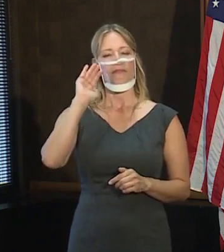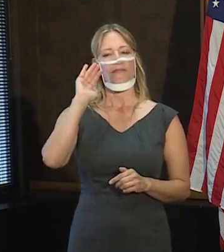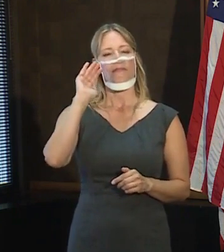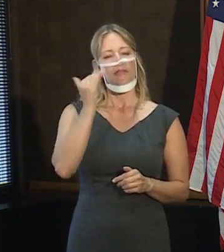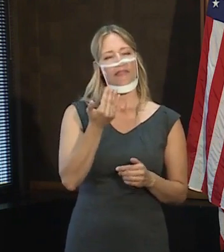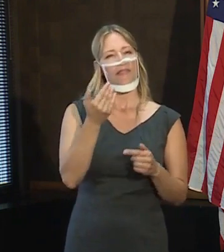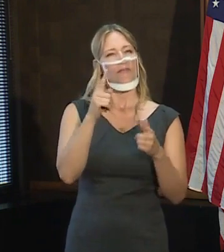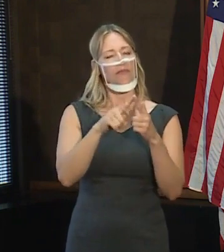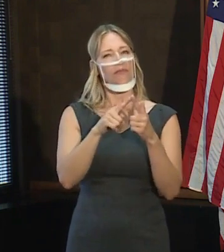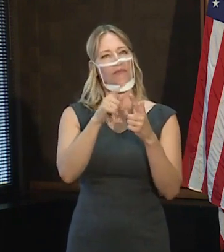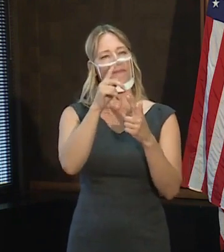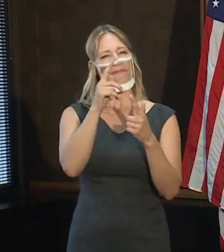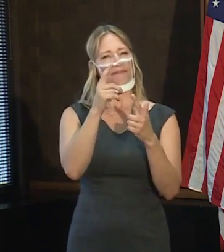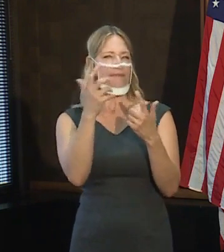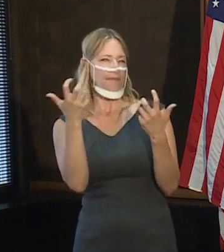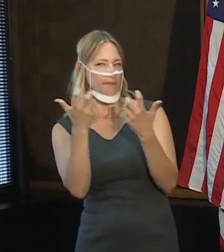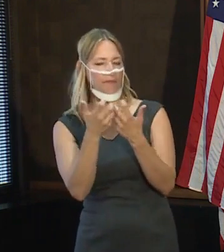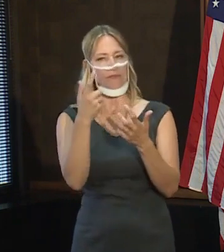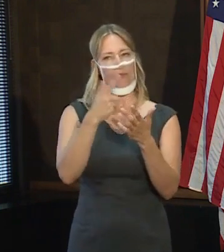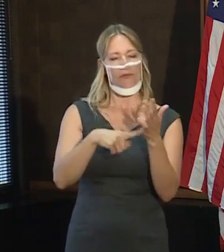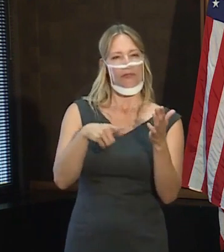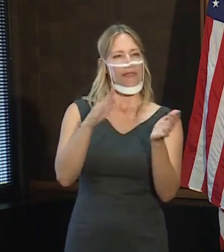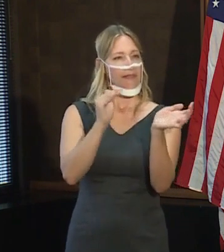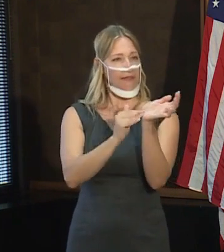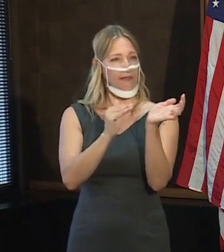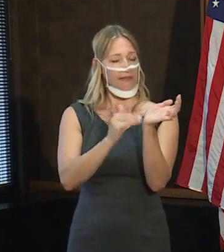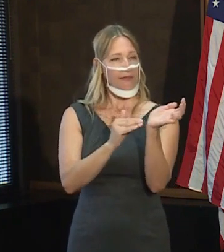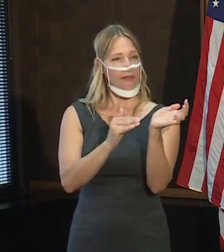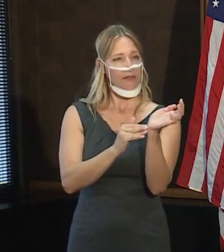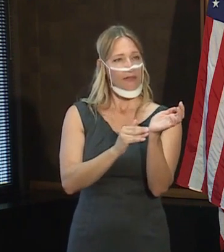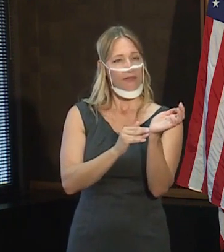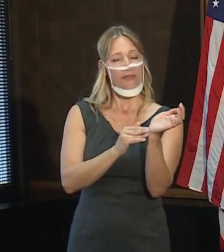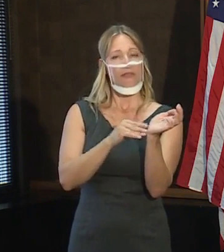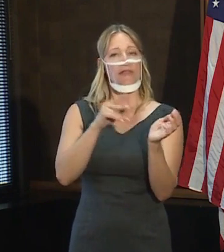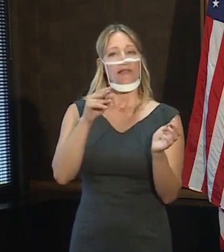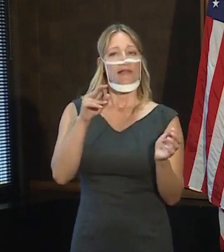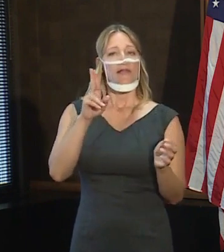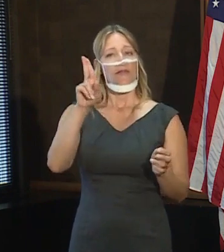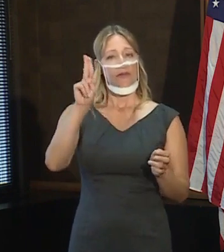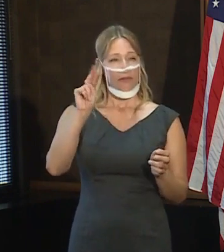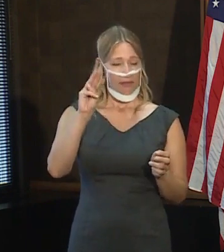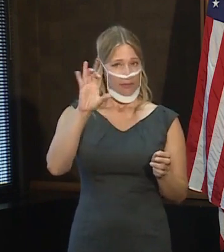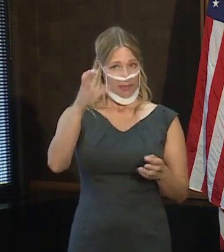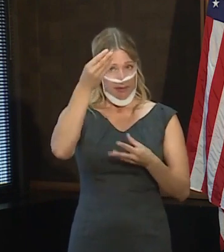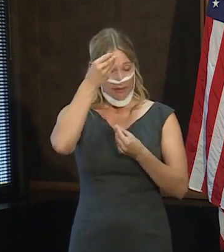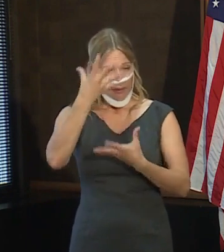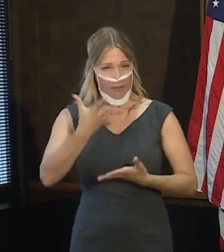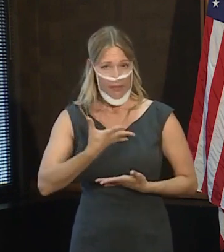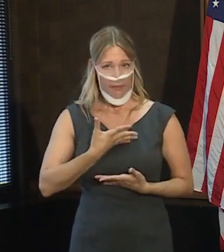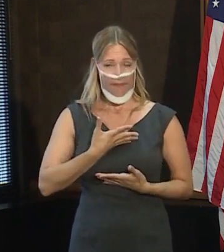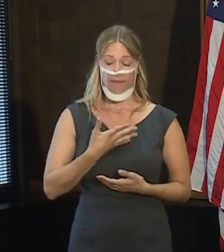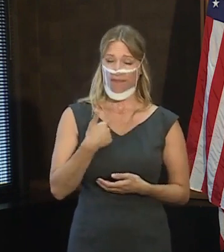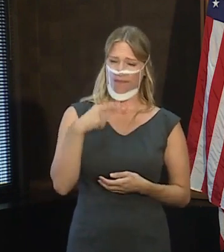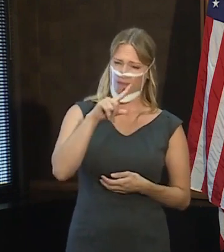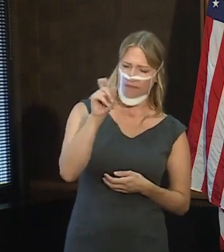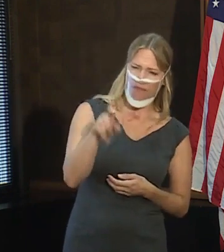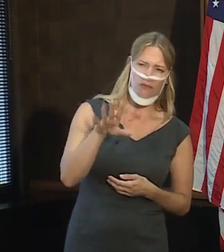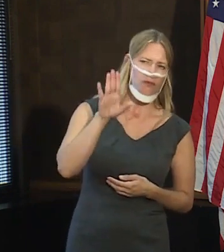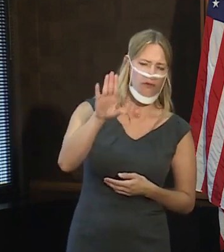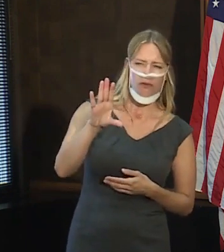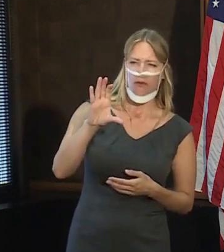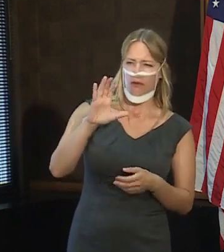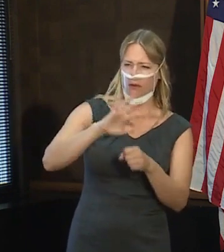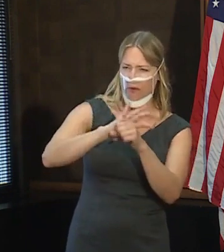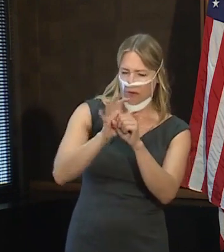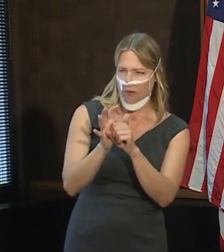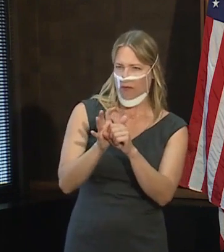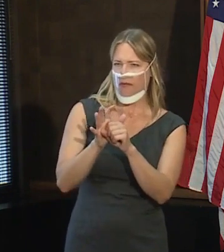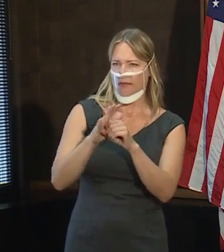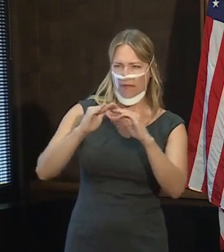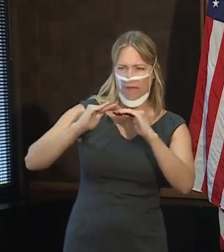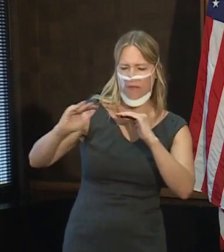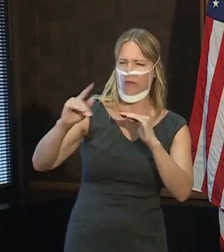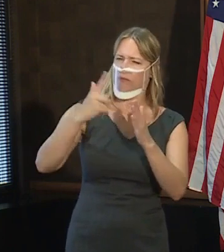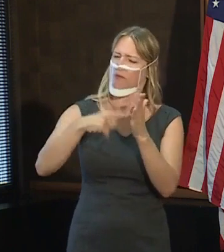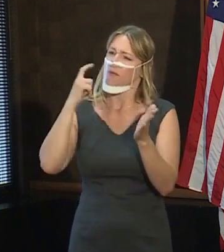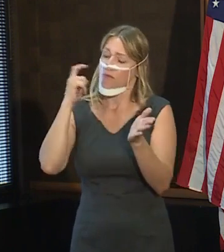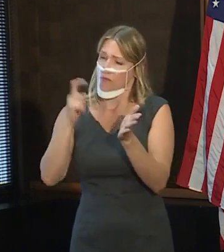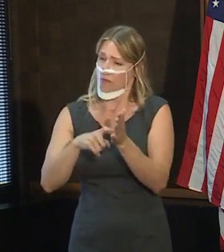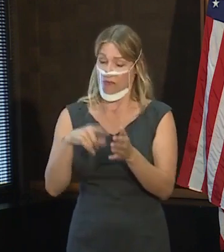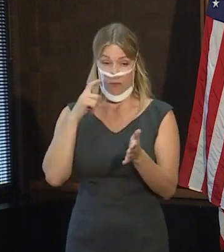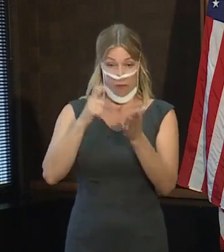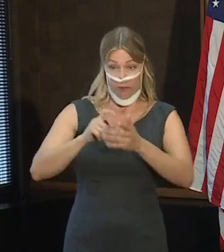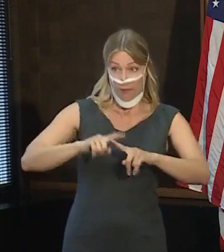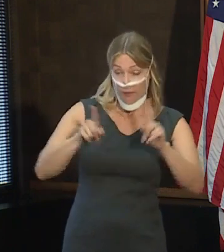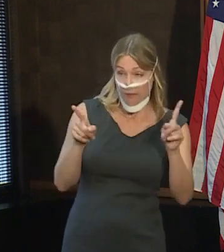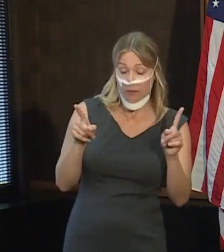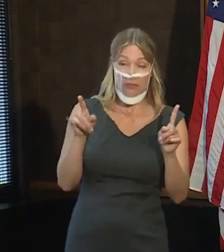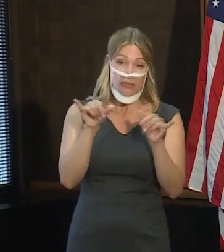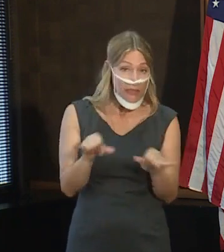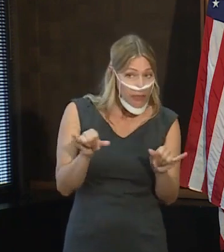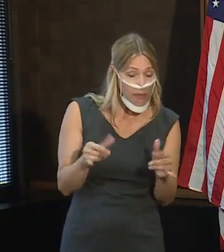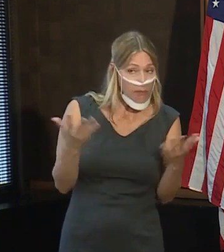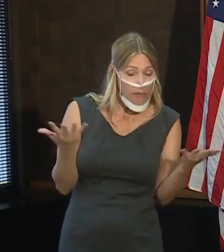SO THE BY POPULATION HAS INCREASED THIS GOES HAND TO HAND TO WHAT PHYSICIANS AT NEBRASKA MEDICAL CENTER ARE TELLING ME WHEN I AM ASKING THEM WHAT ARE YOU SEEING IN YOUR CORBETT